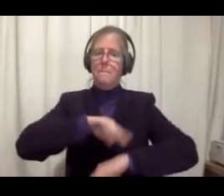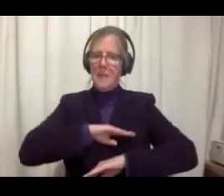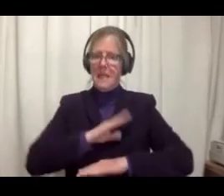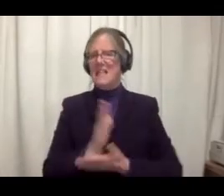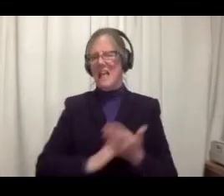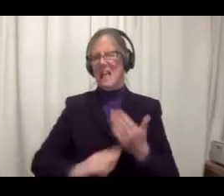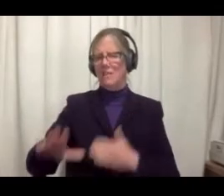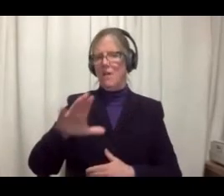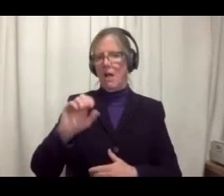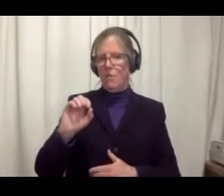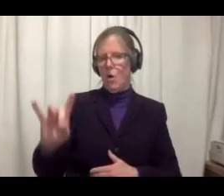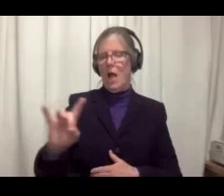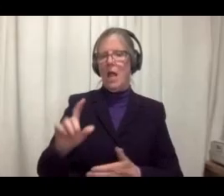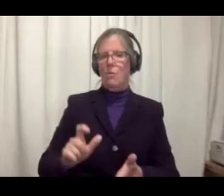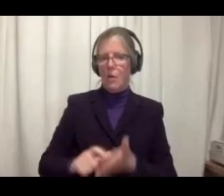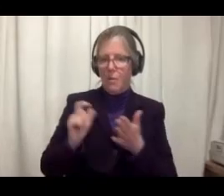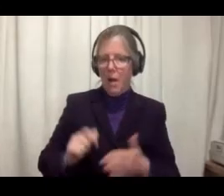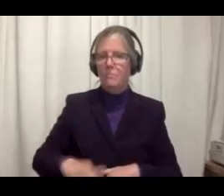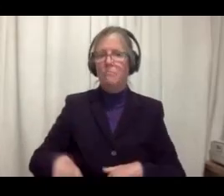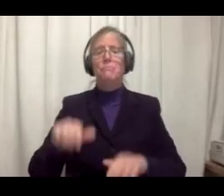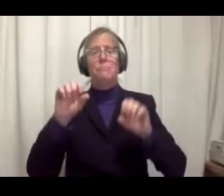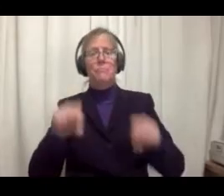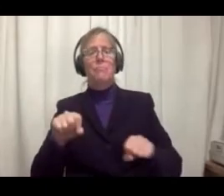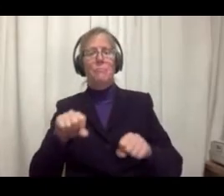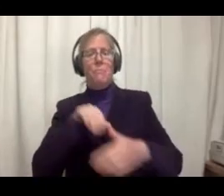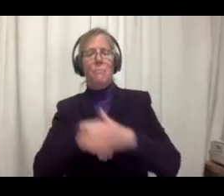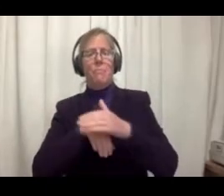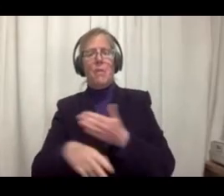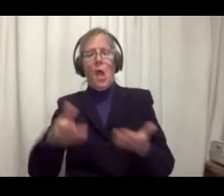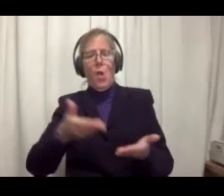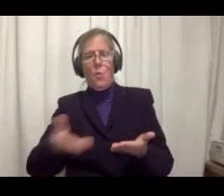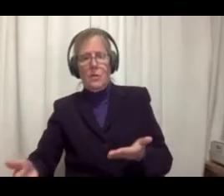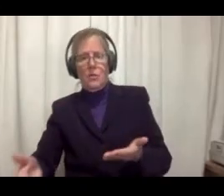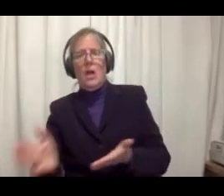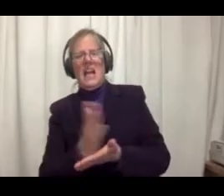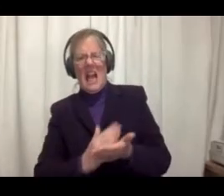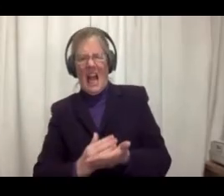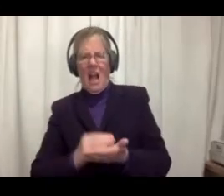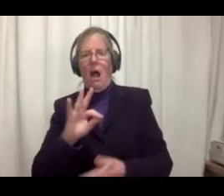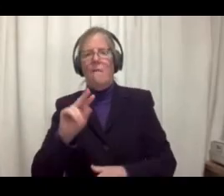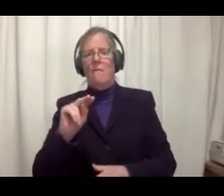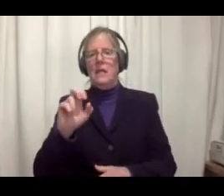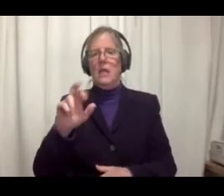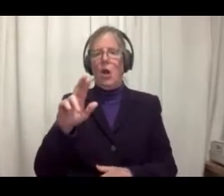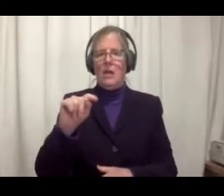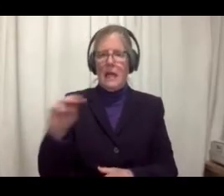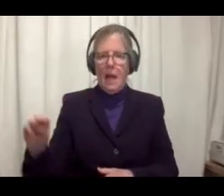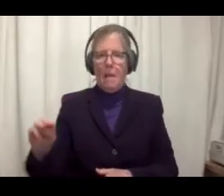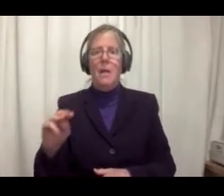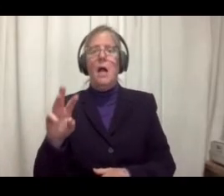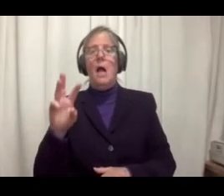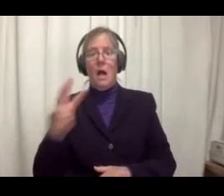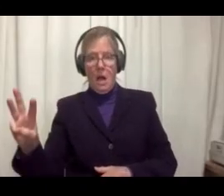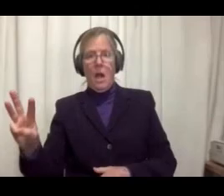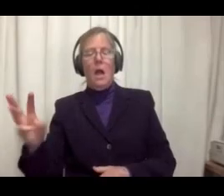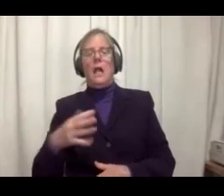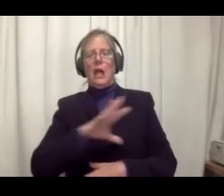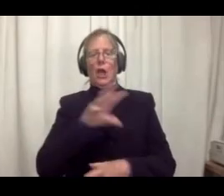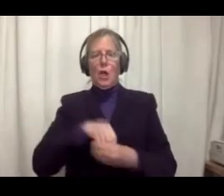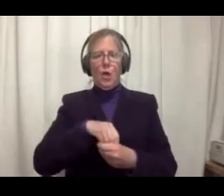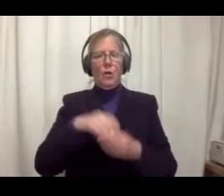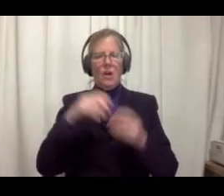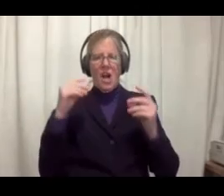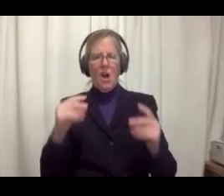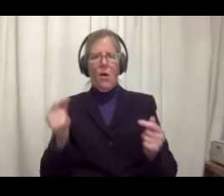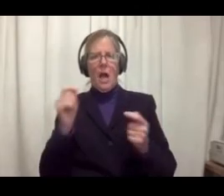guides for formats like Word, PDF, PowerPoint, and Excel, as well as short training videos,